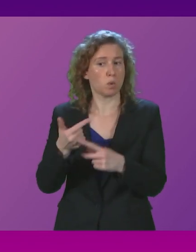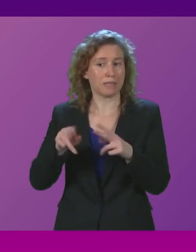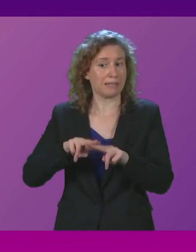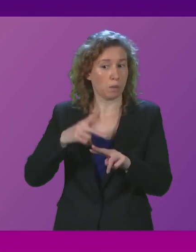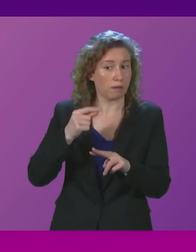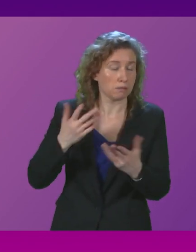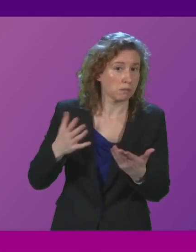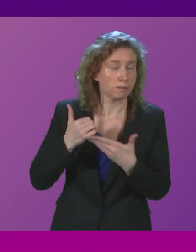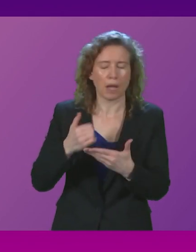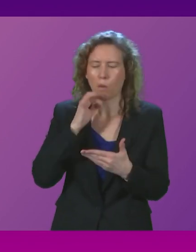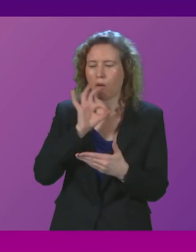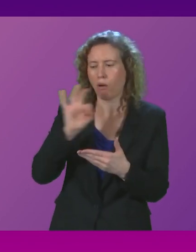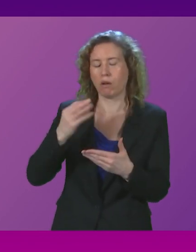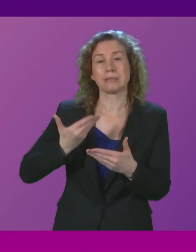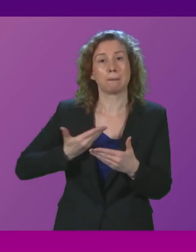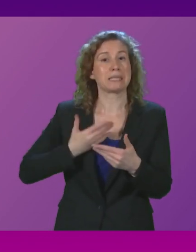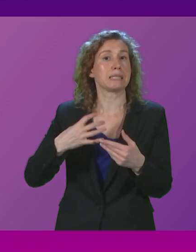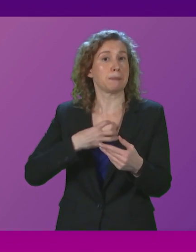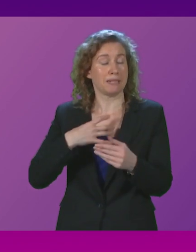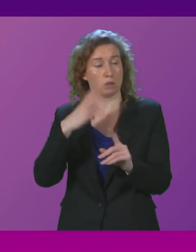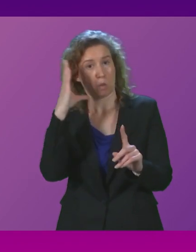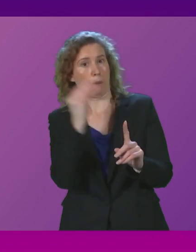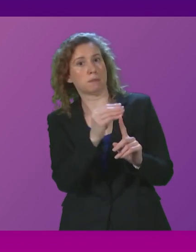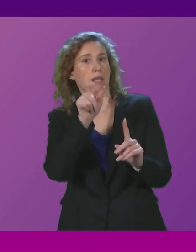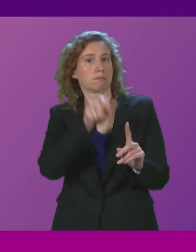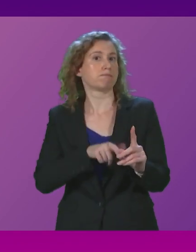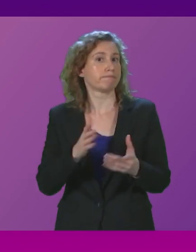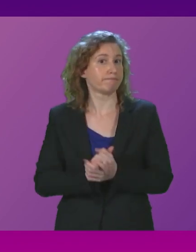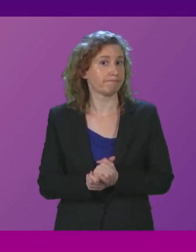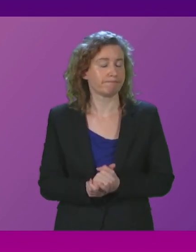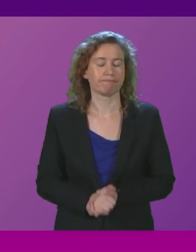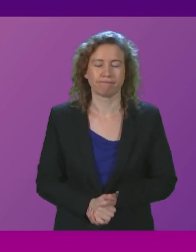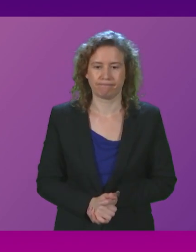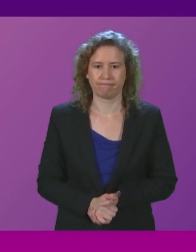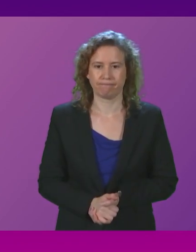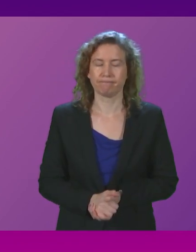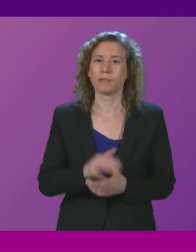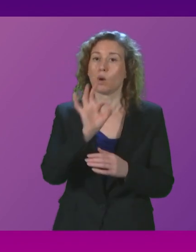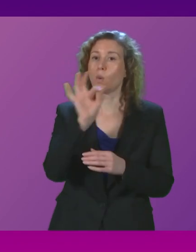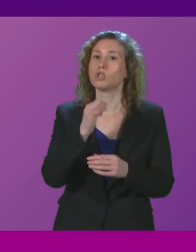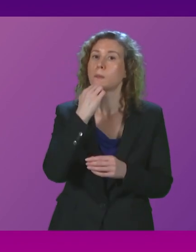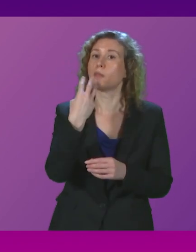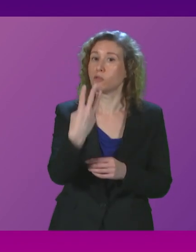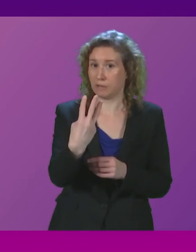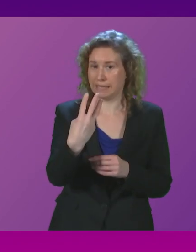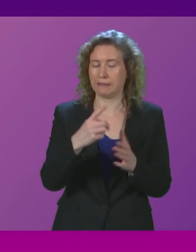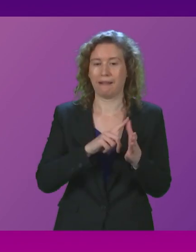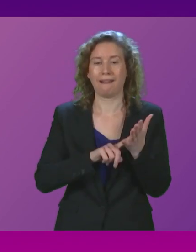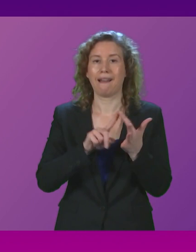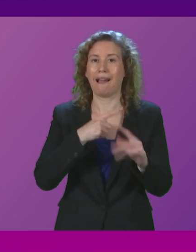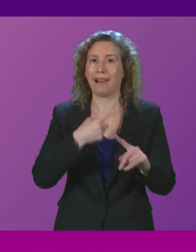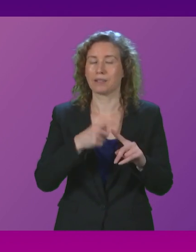I will ask the business minister to keep the member updated fully on progress.